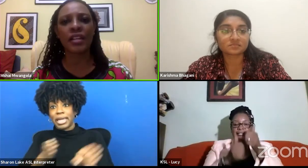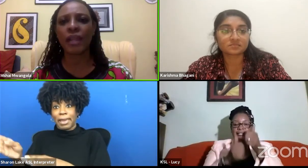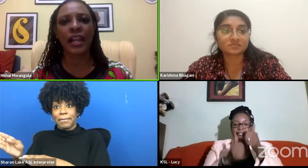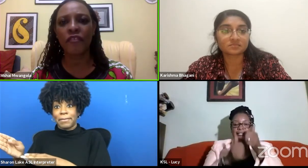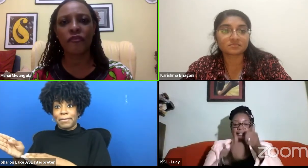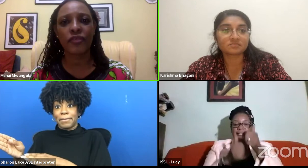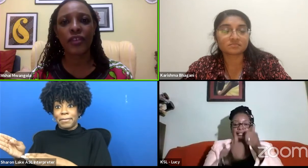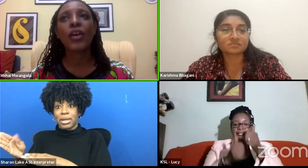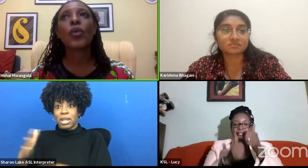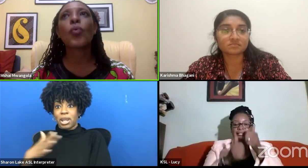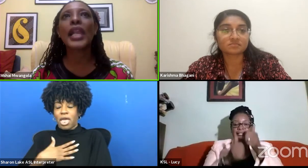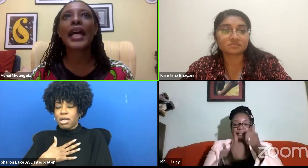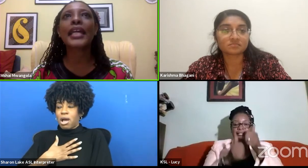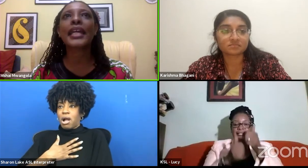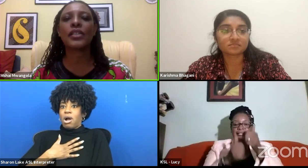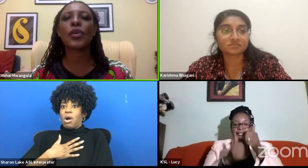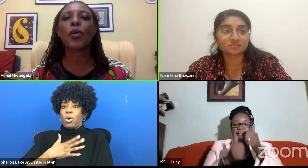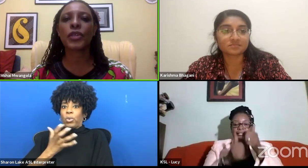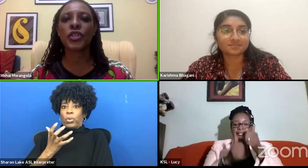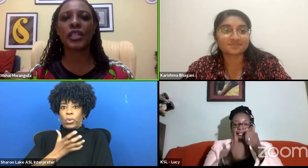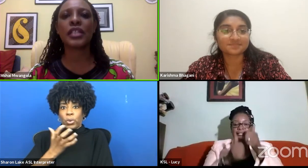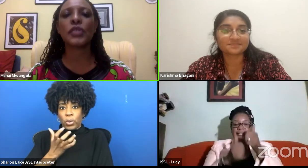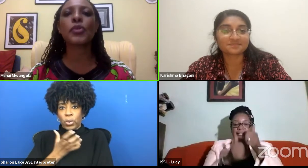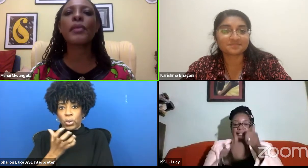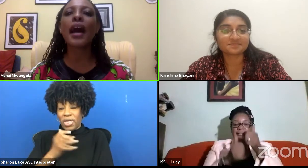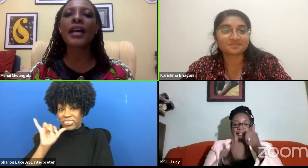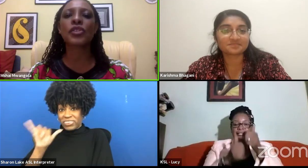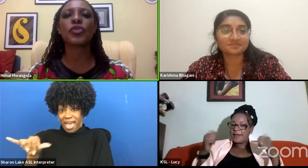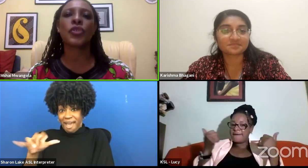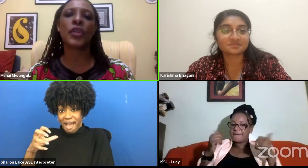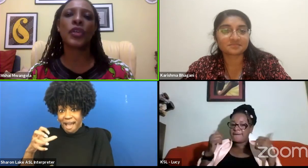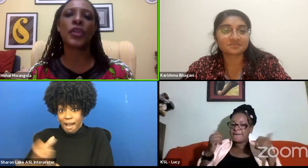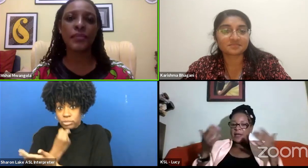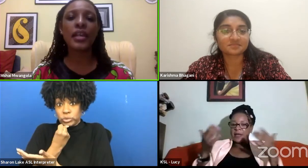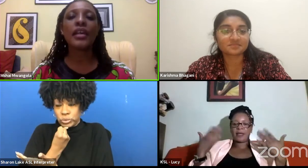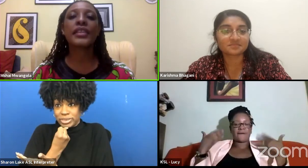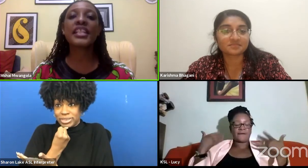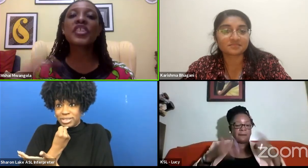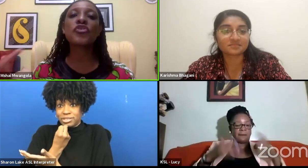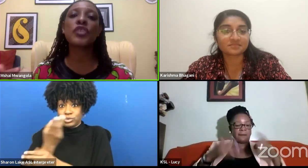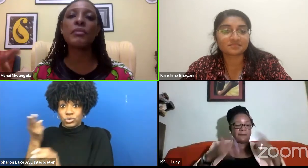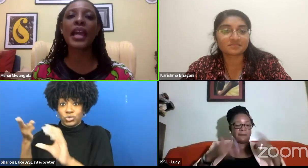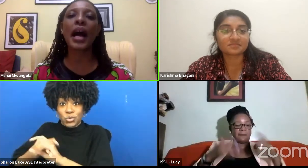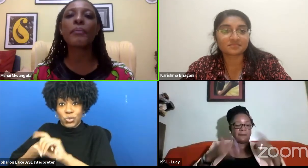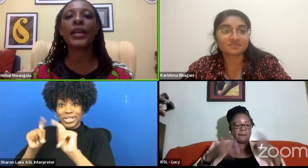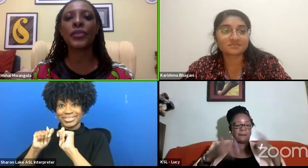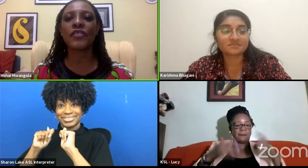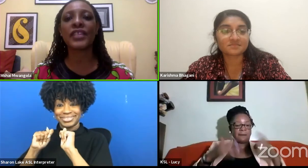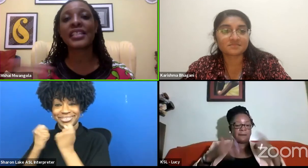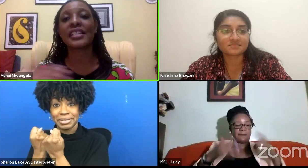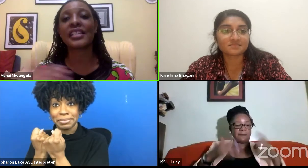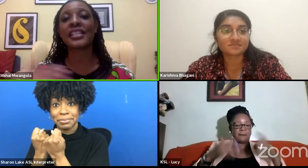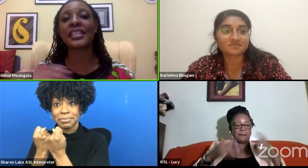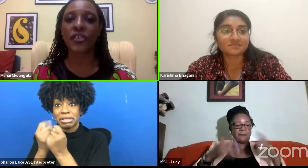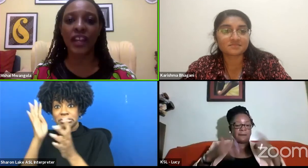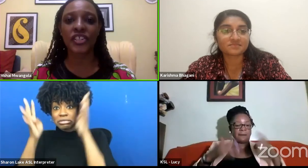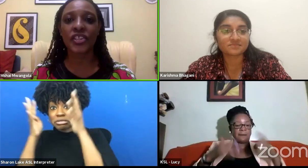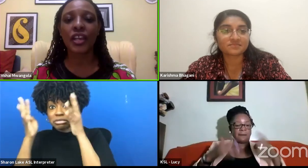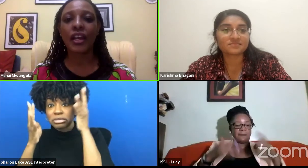in my life will I get the opportunity to be asked to join a team that is dreaming up a university from scratch.